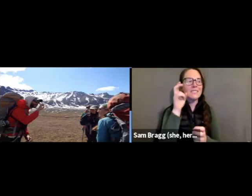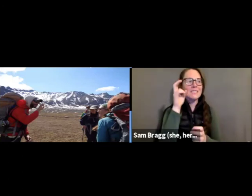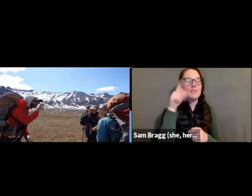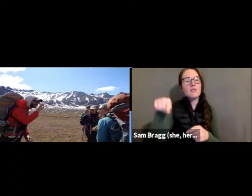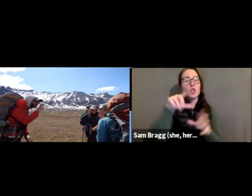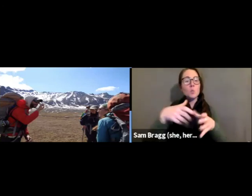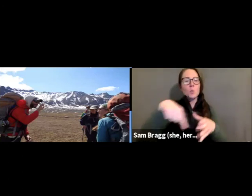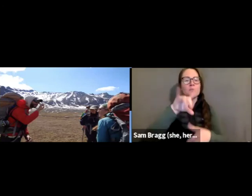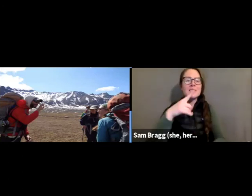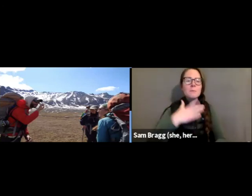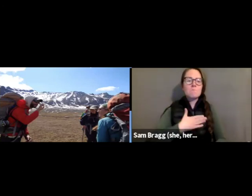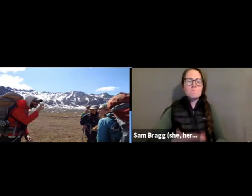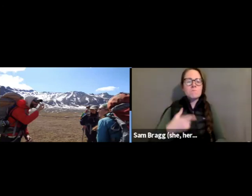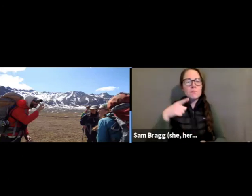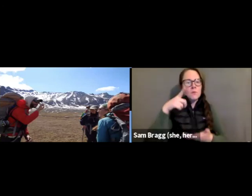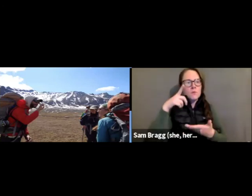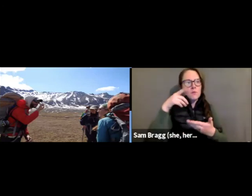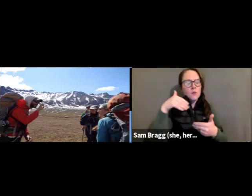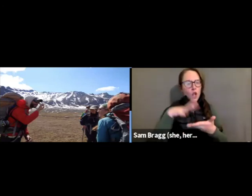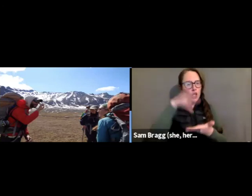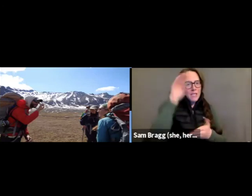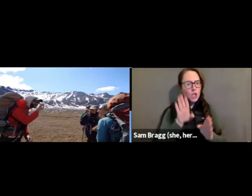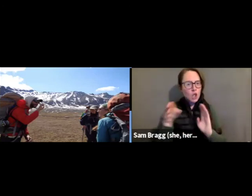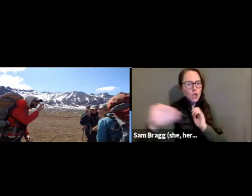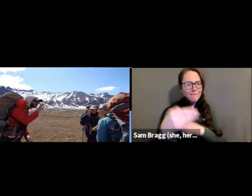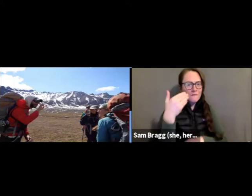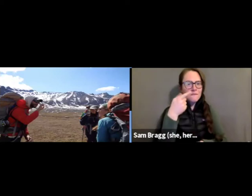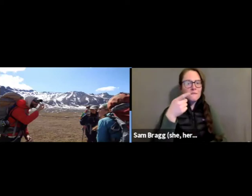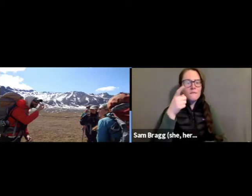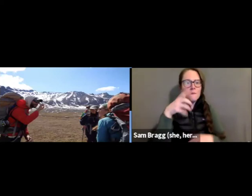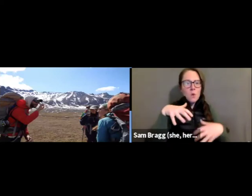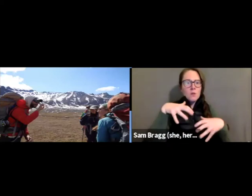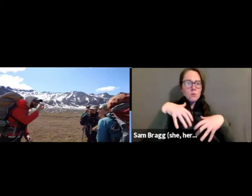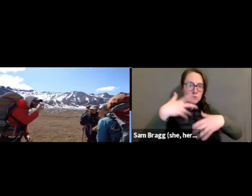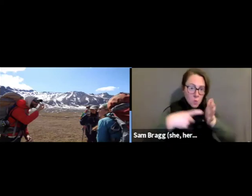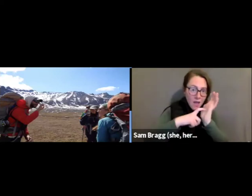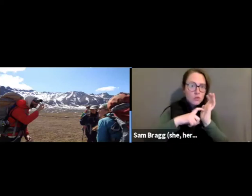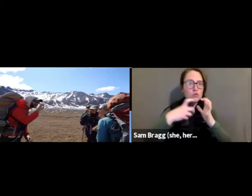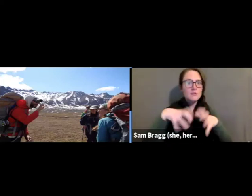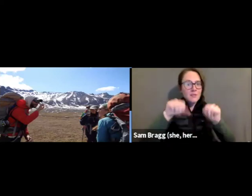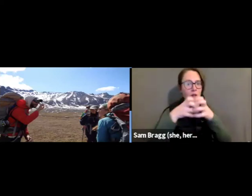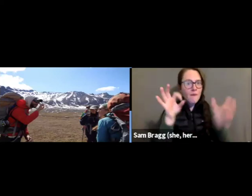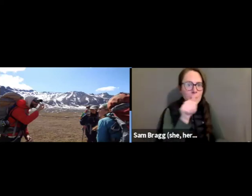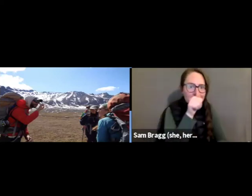so really that when it comes to our group it a willingness to learn and willingness to work